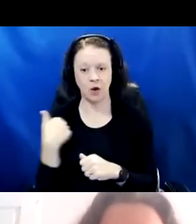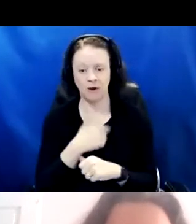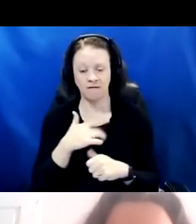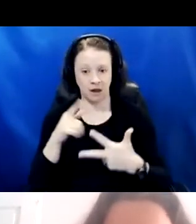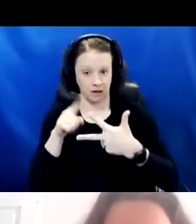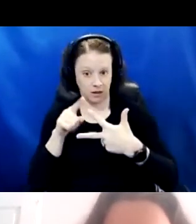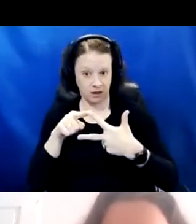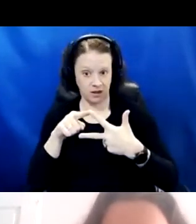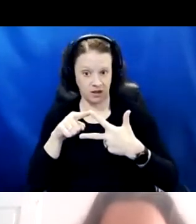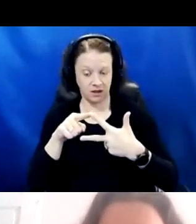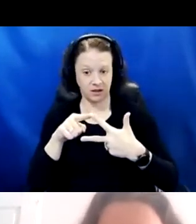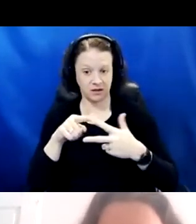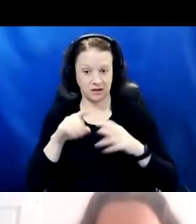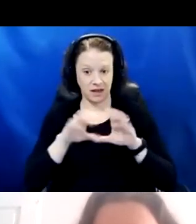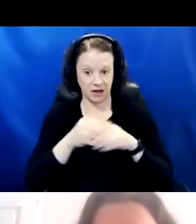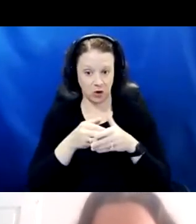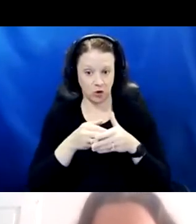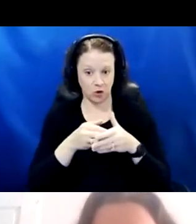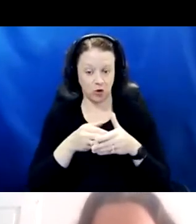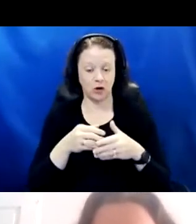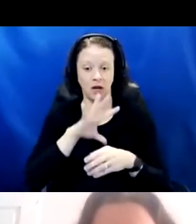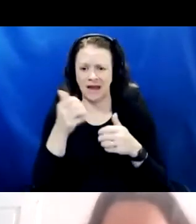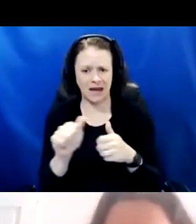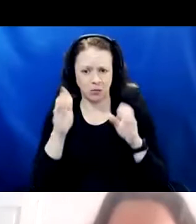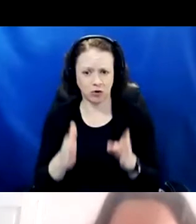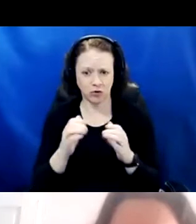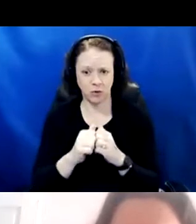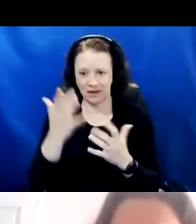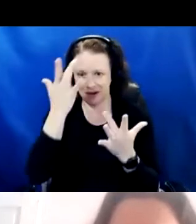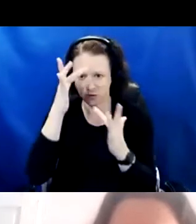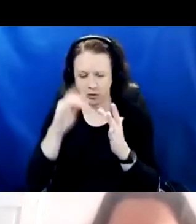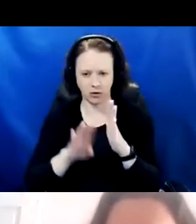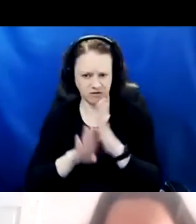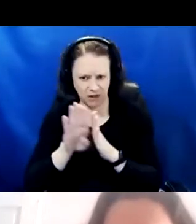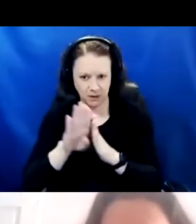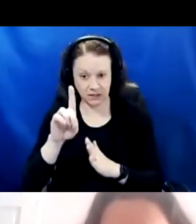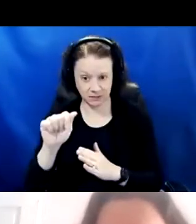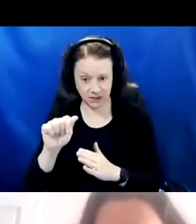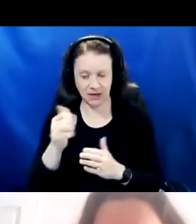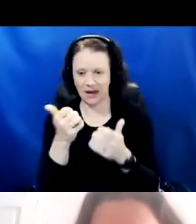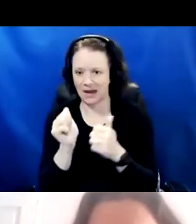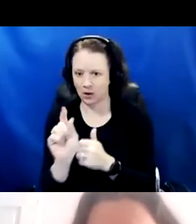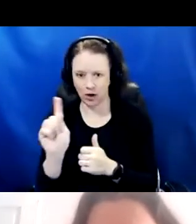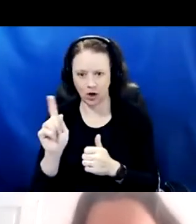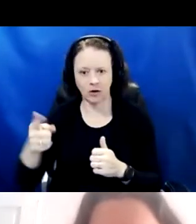with a developmental or intellectual disability, anyone where the studies show that you're at very high risk,